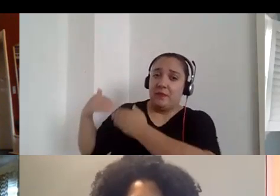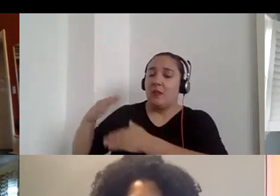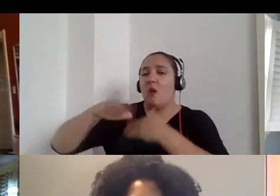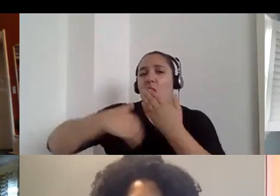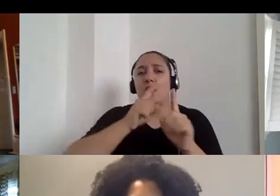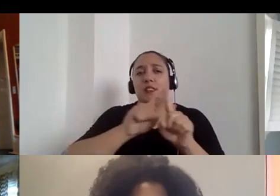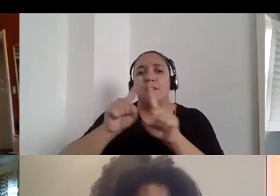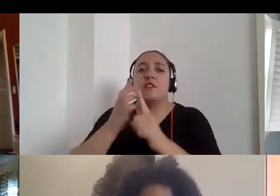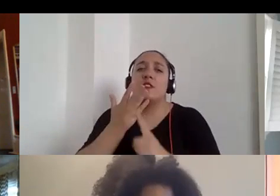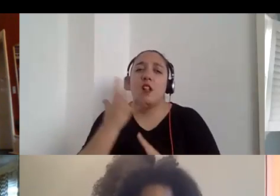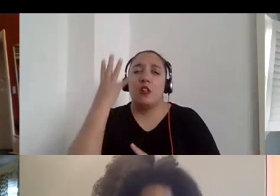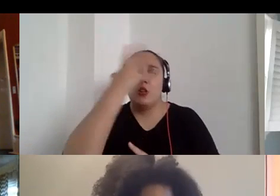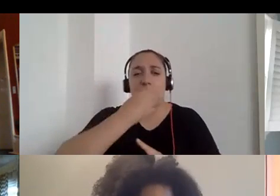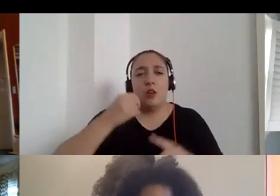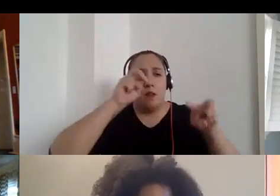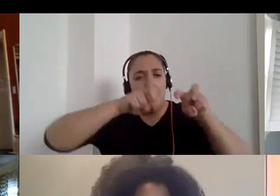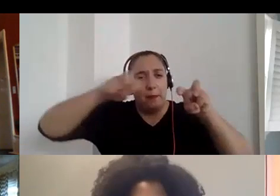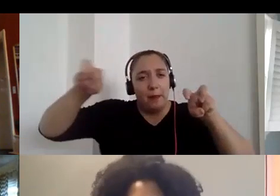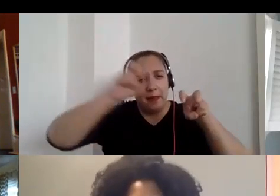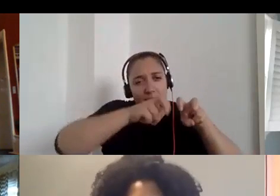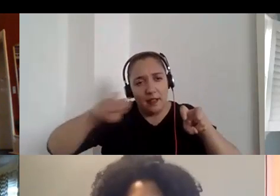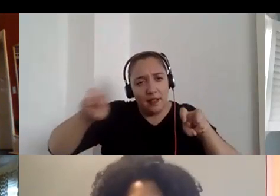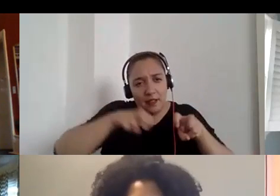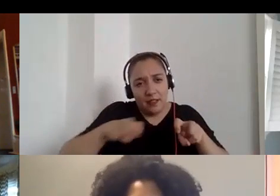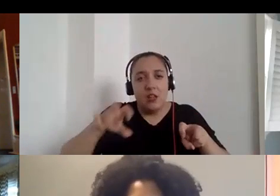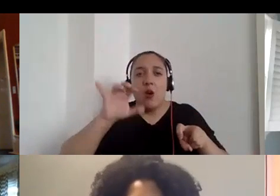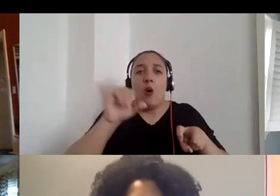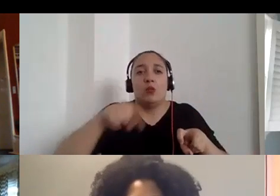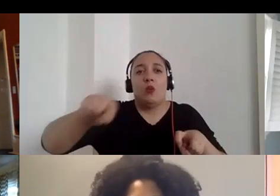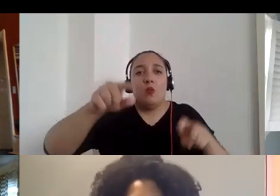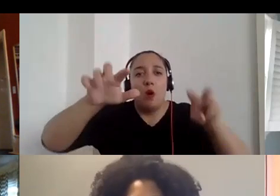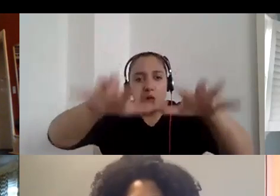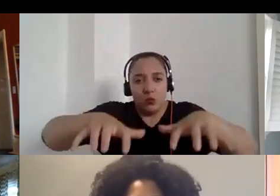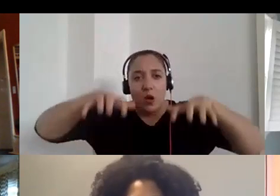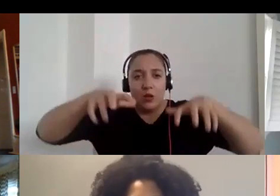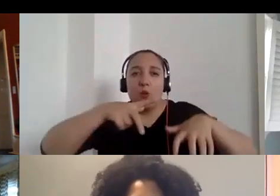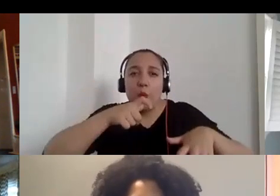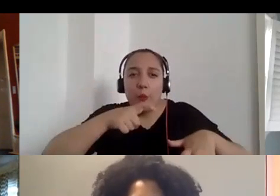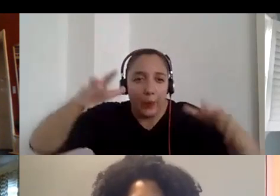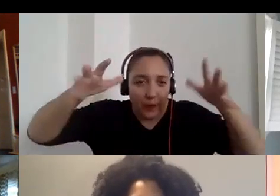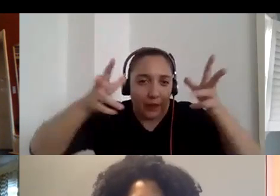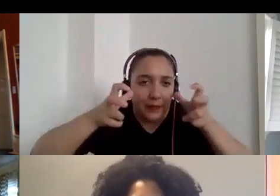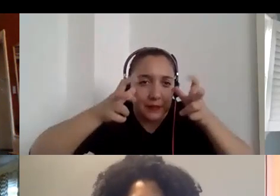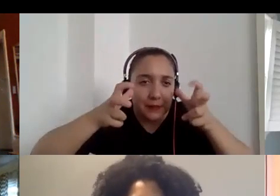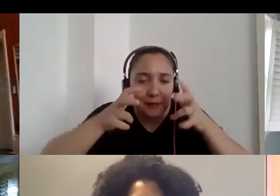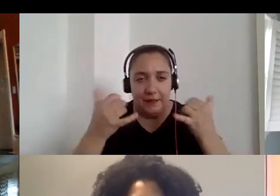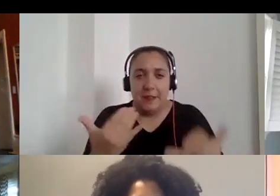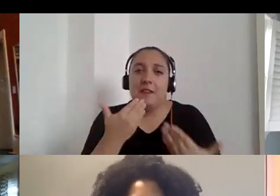that are here and all of the audience members listening. Thank you for being here. Thanks, Q.